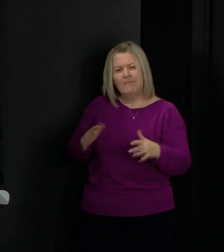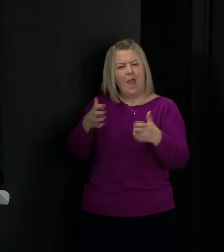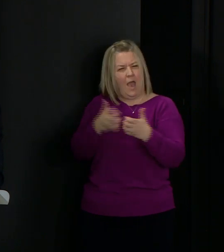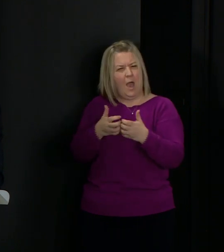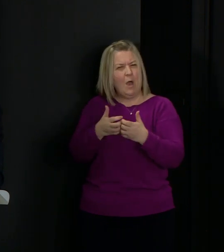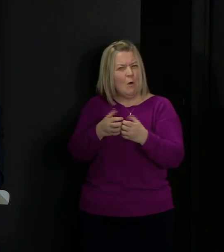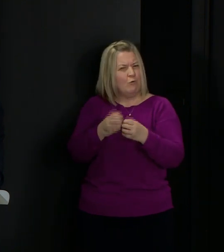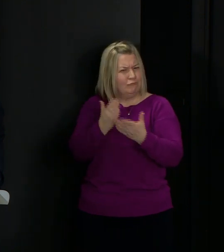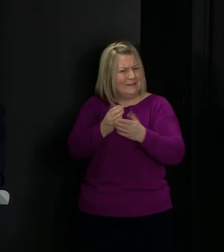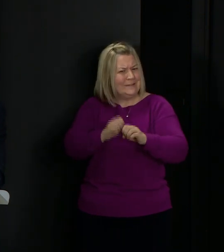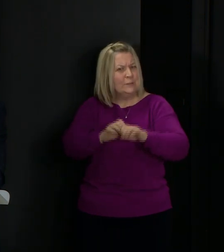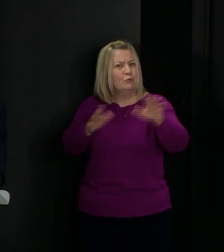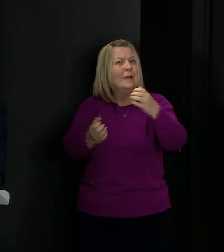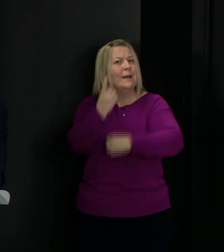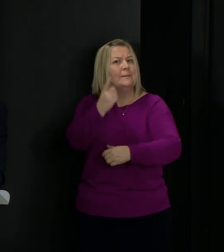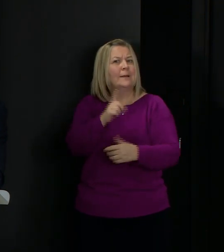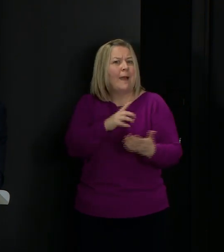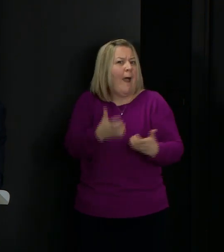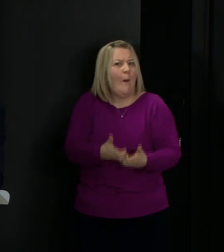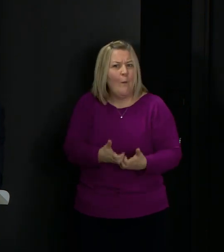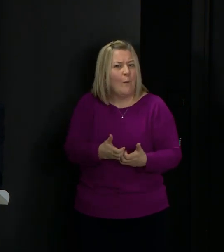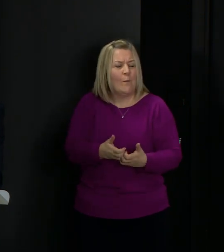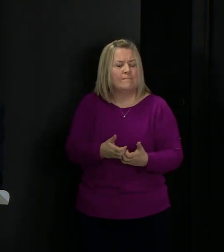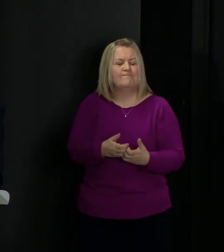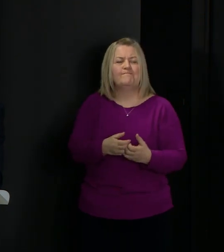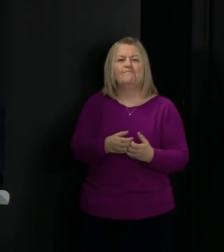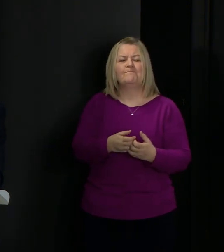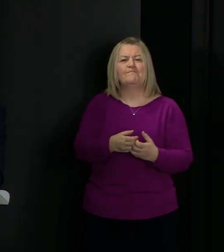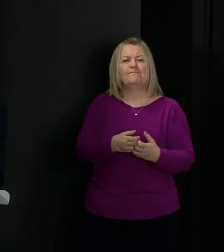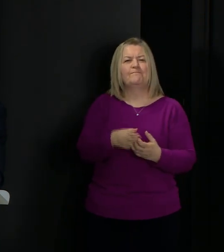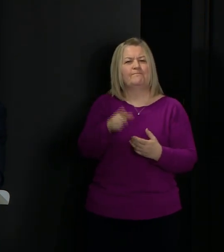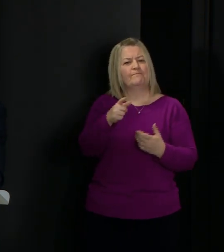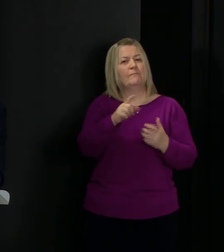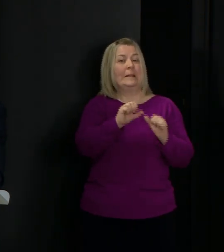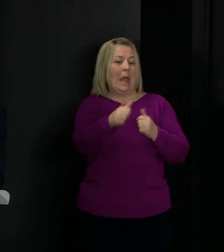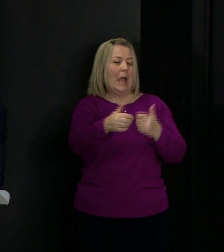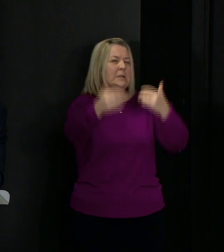they are having with others. Over the coming period, what we will start to switch to is